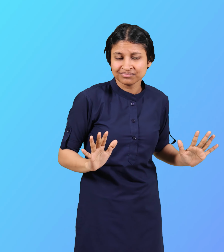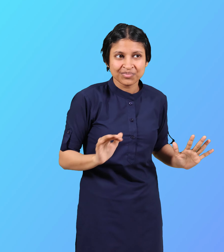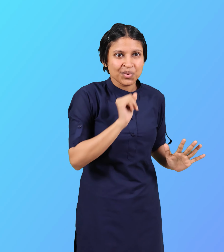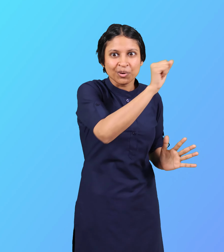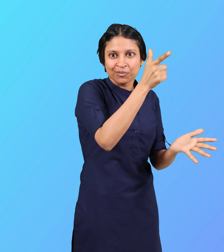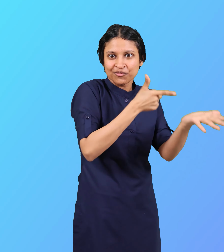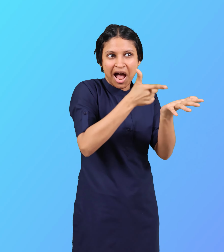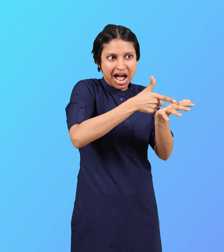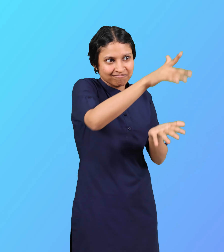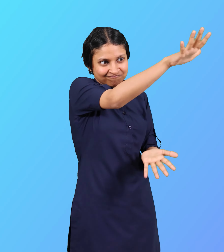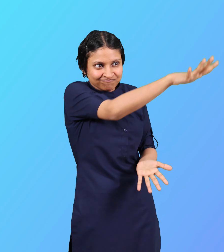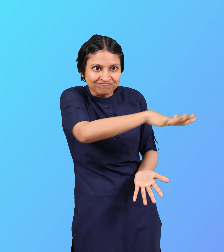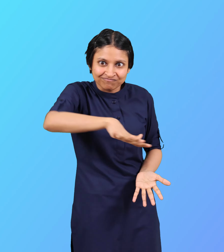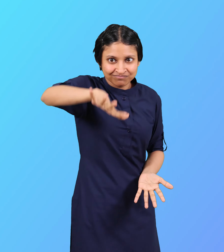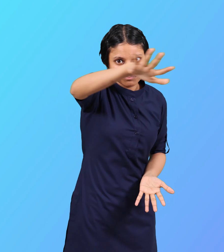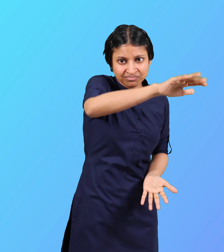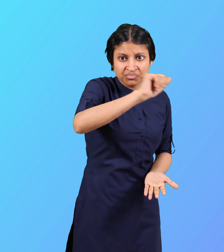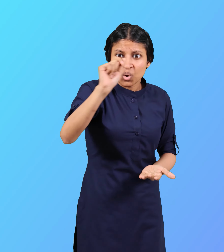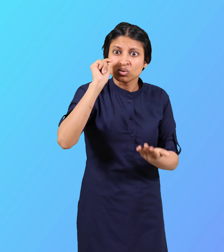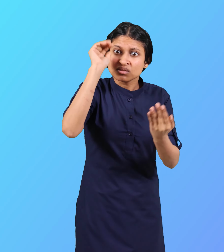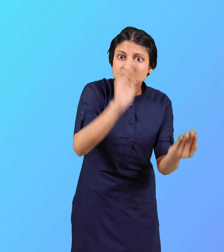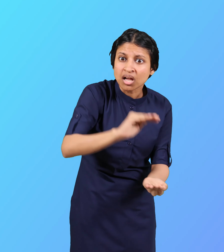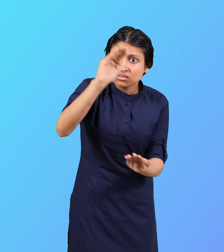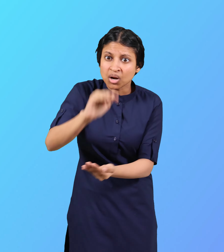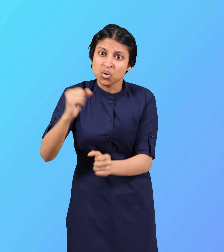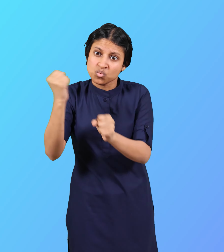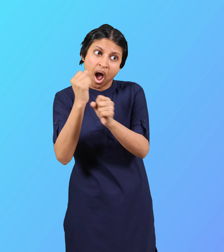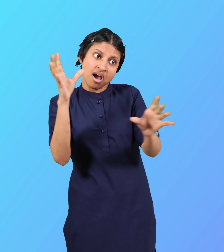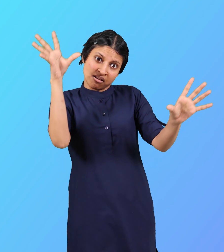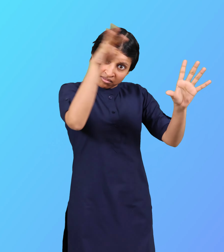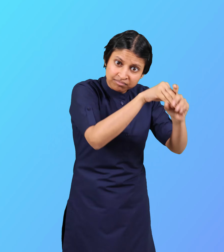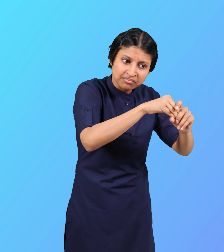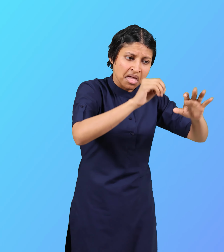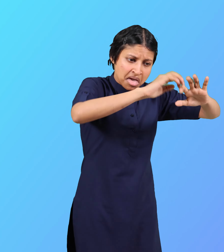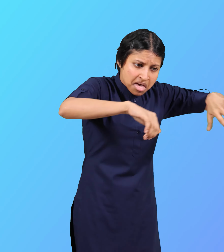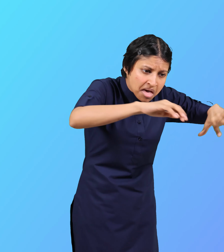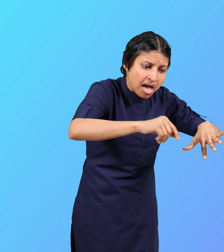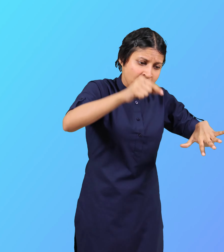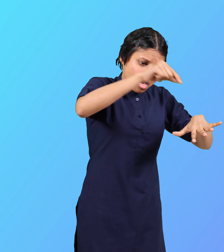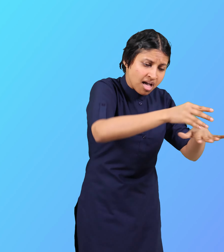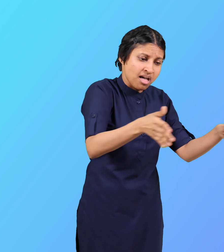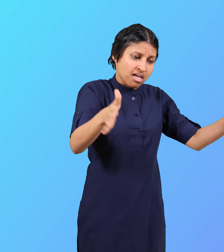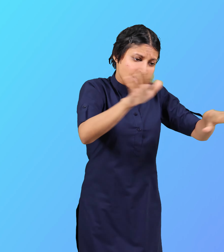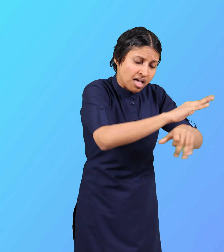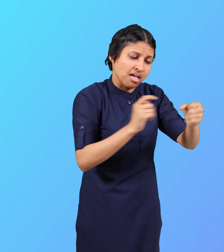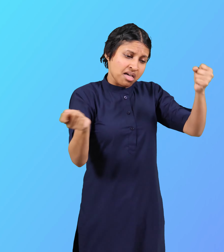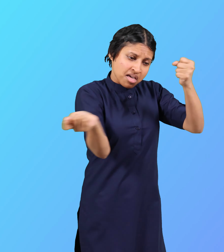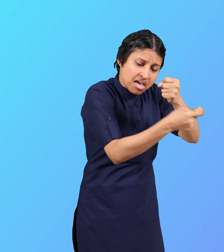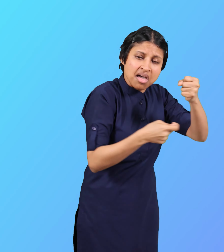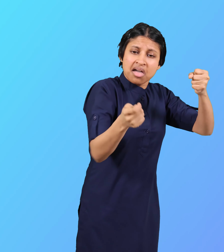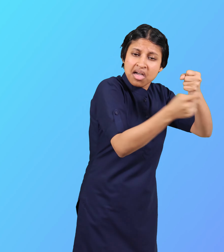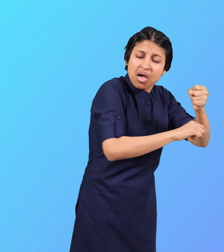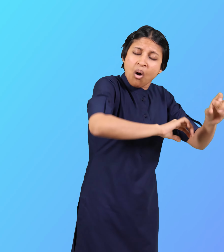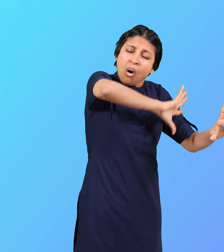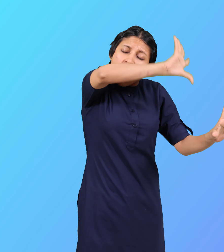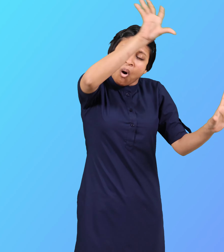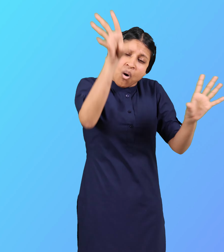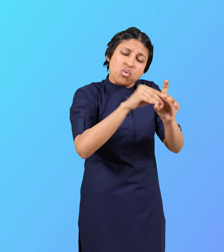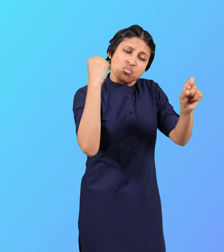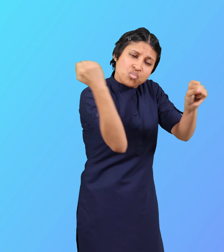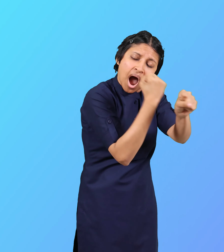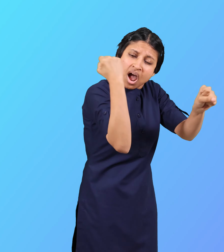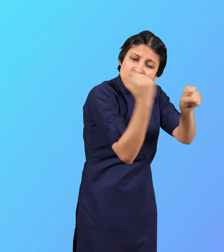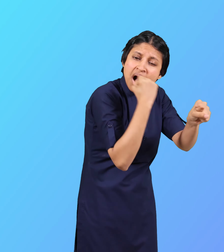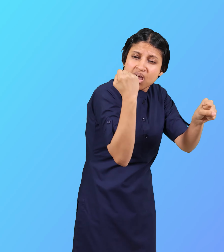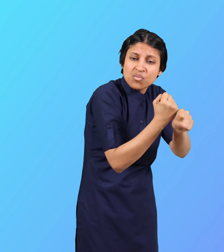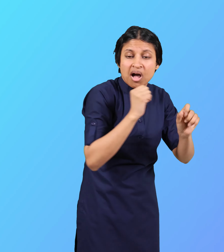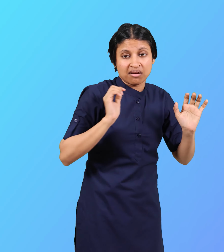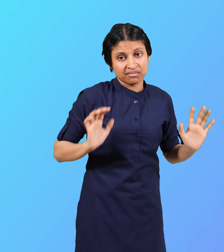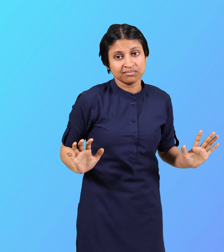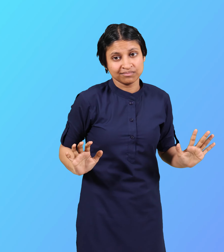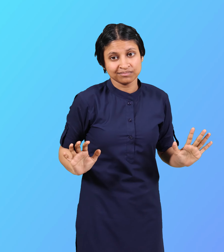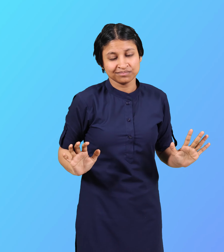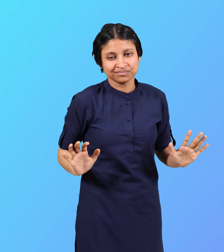“A king will force some of your sons to plough his fields and gather his harvest.